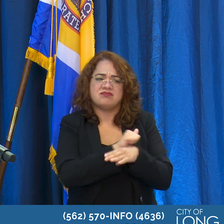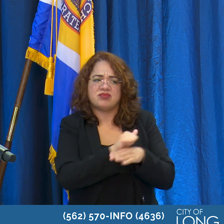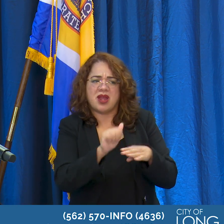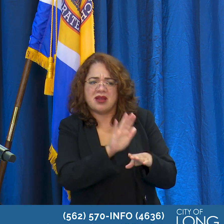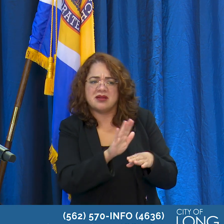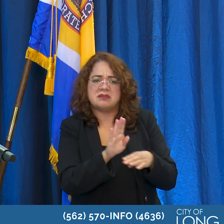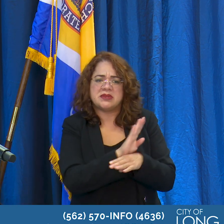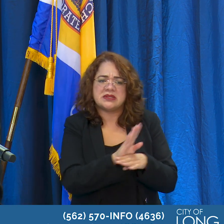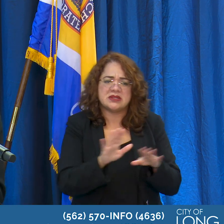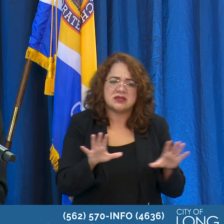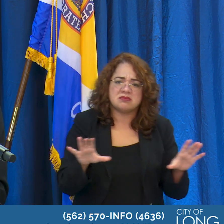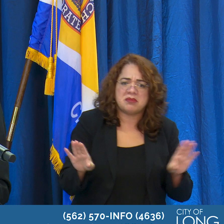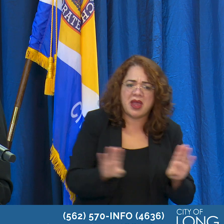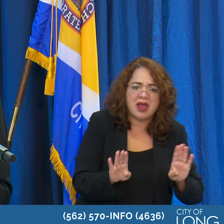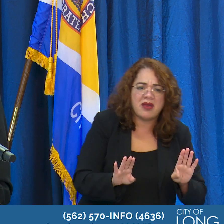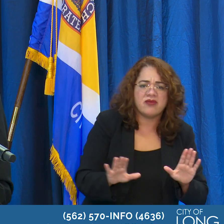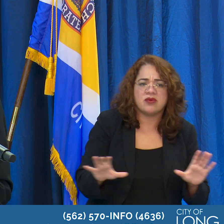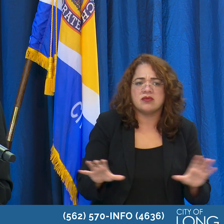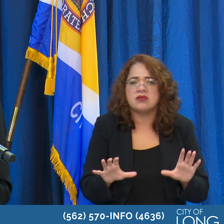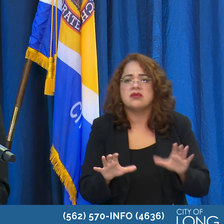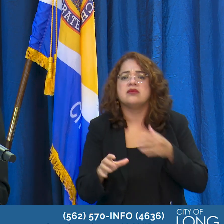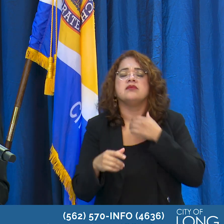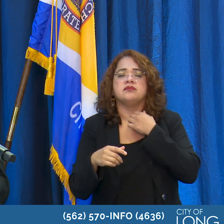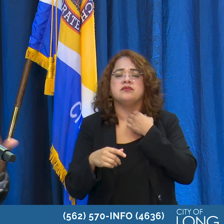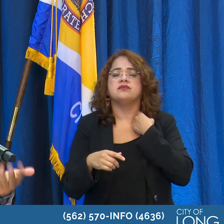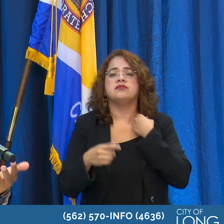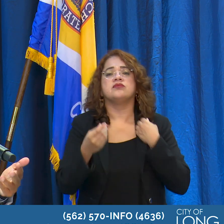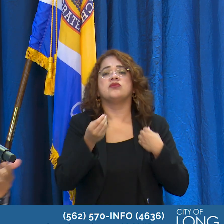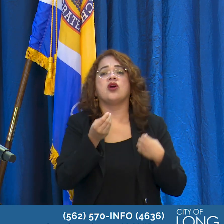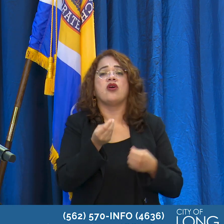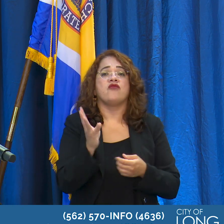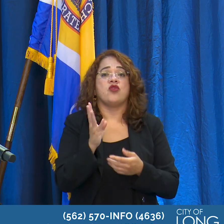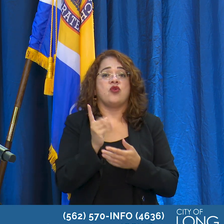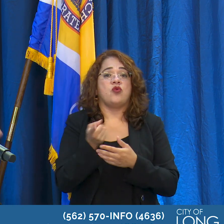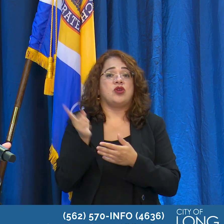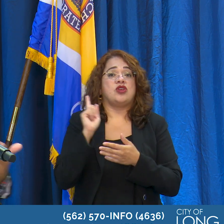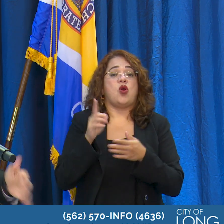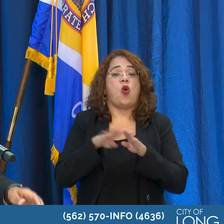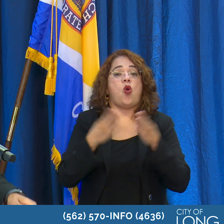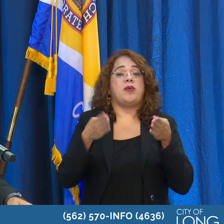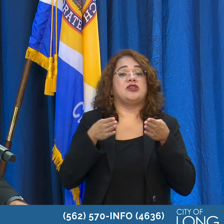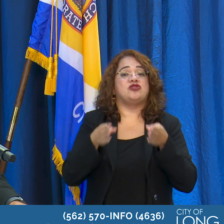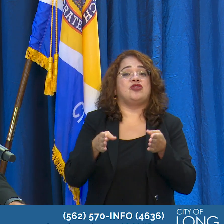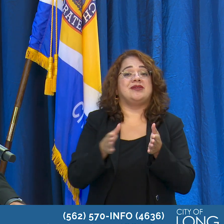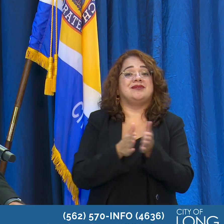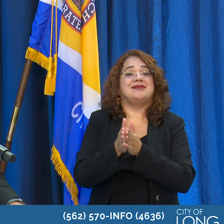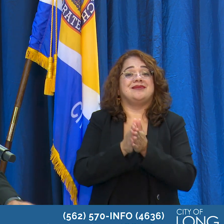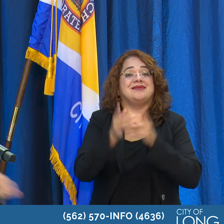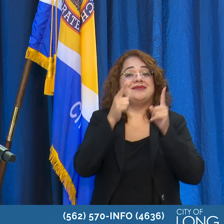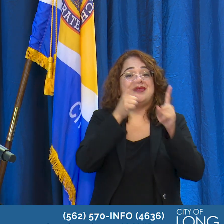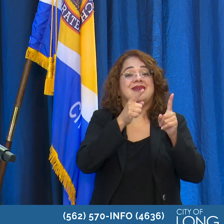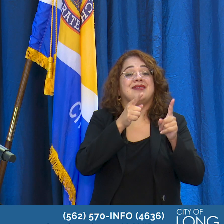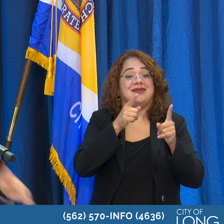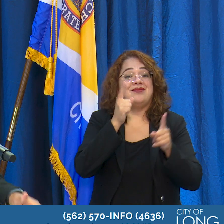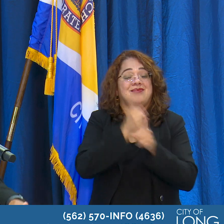initiative just a few weeks ago and now of course we have a full open streets program that the council has been incredibly